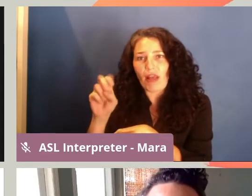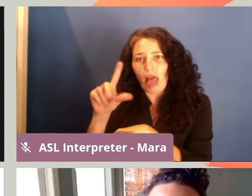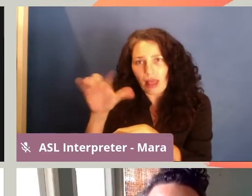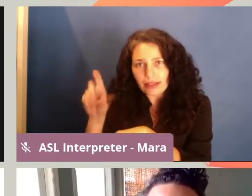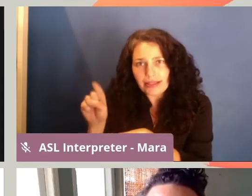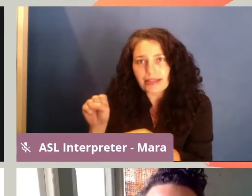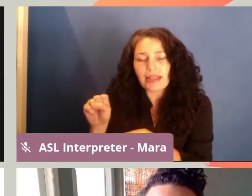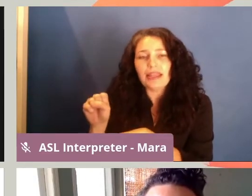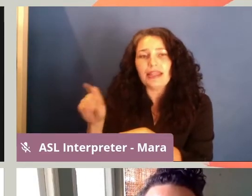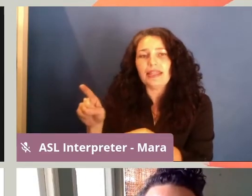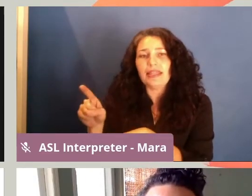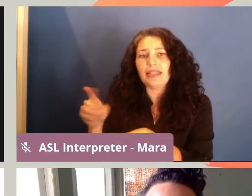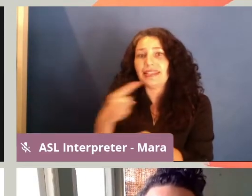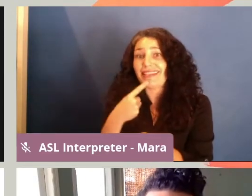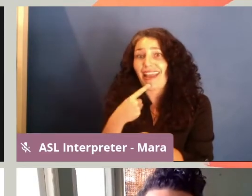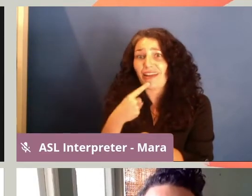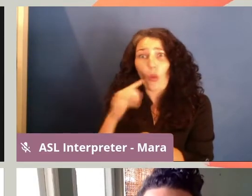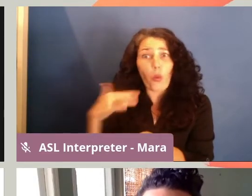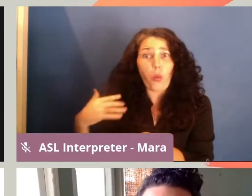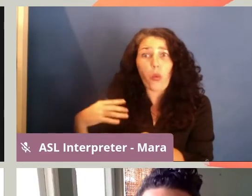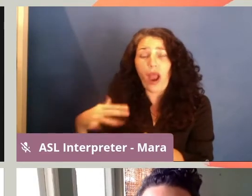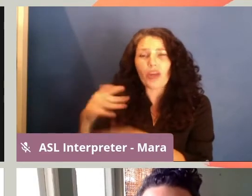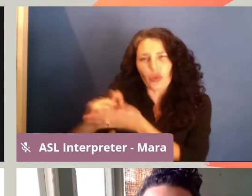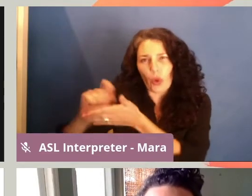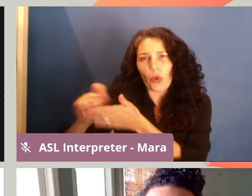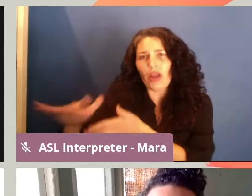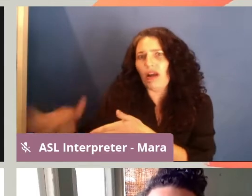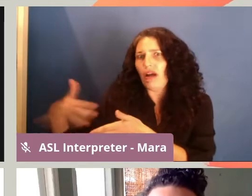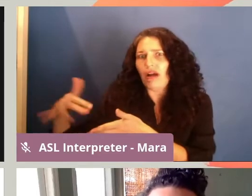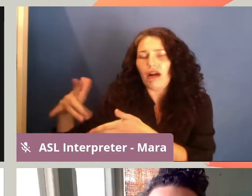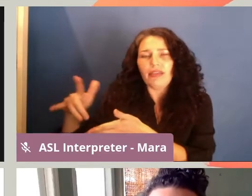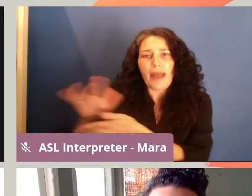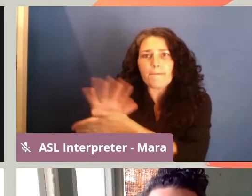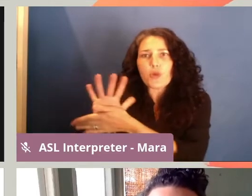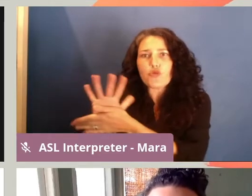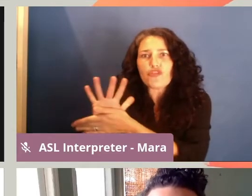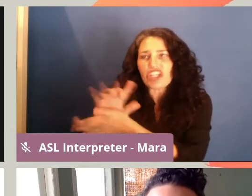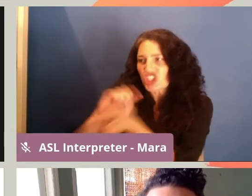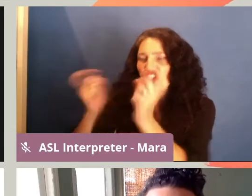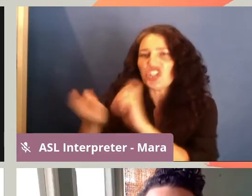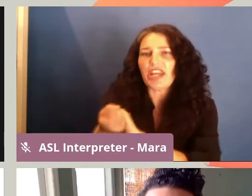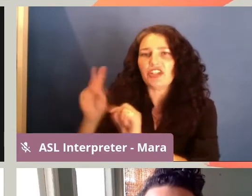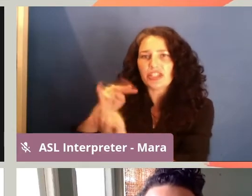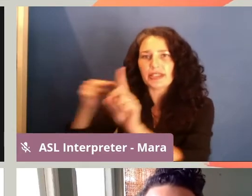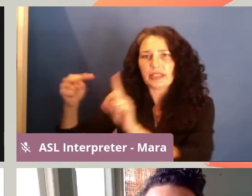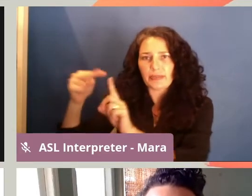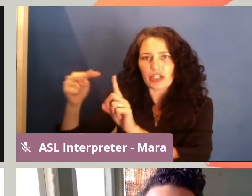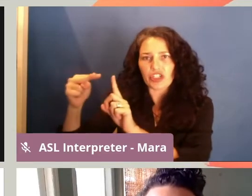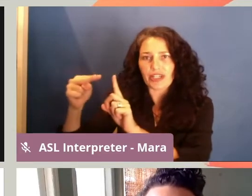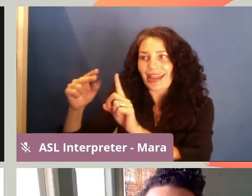that this film has changed how he sees film and how he'll make films going forward. This is one of my favorites